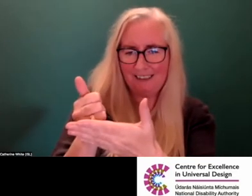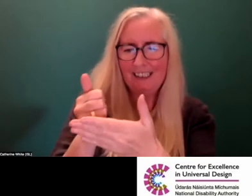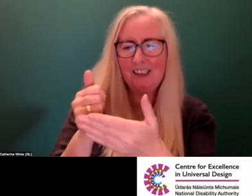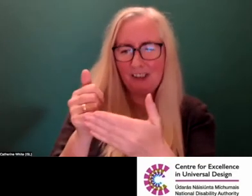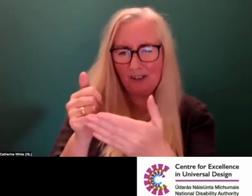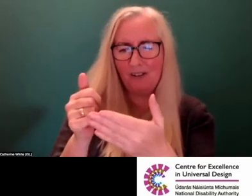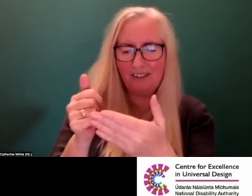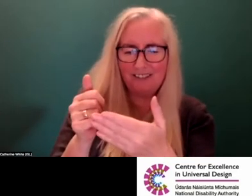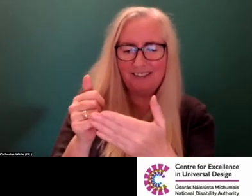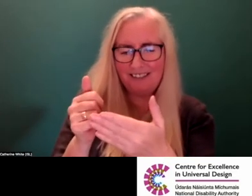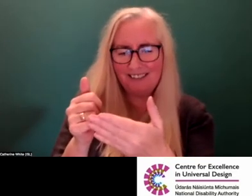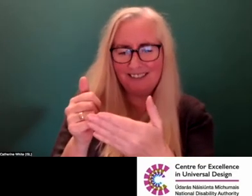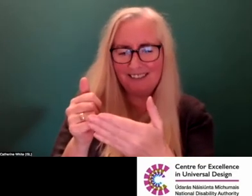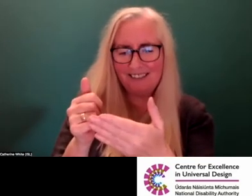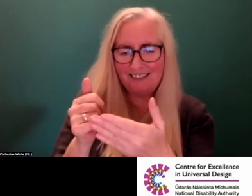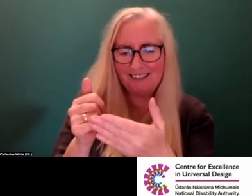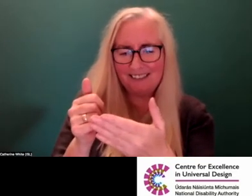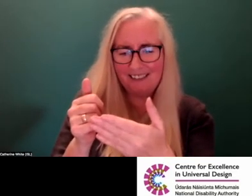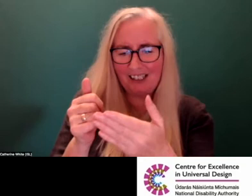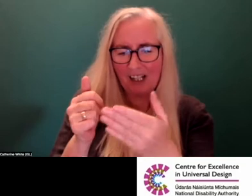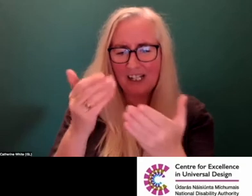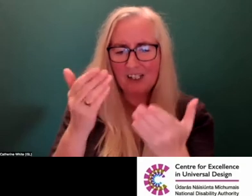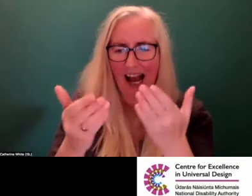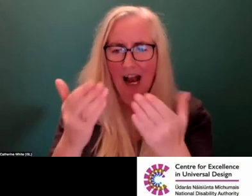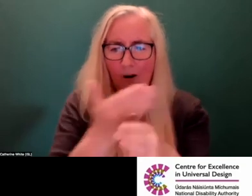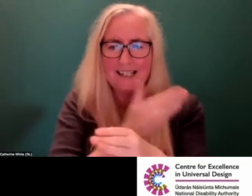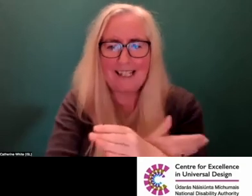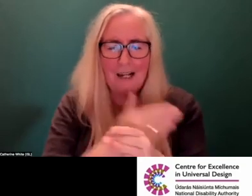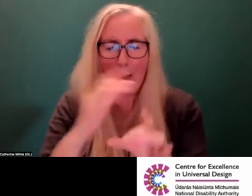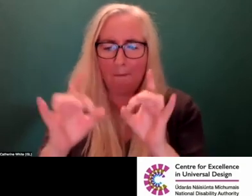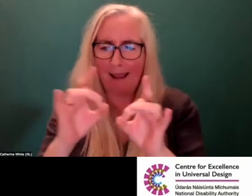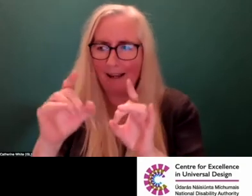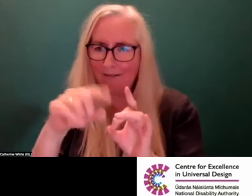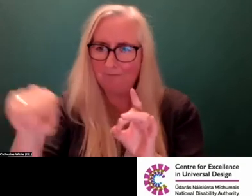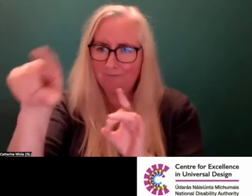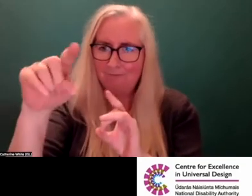And so that's probably you know, that journey of starting to make housing,